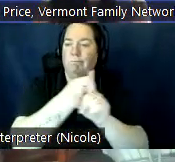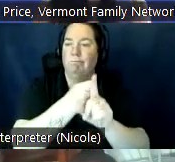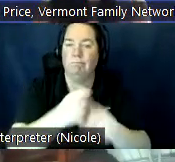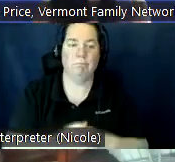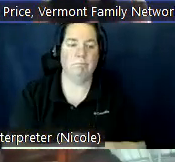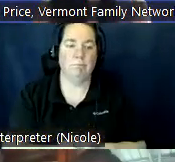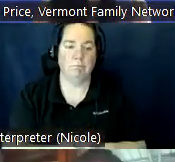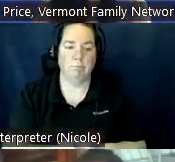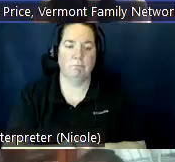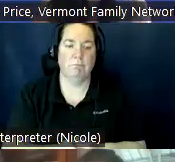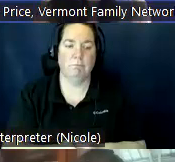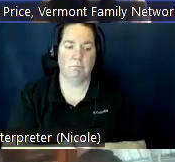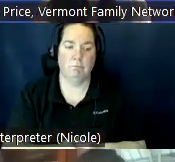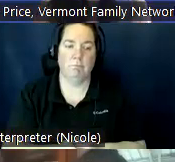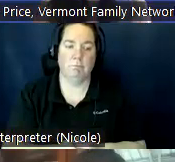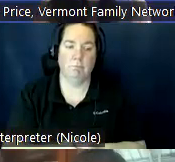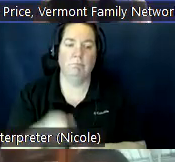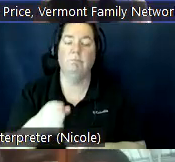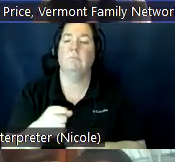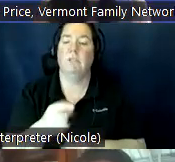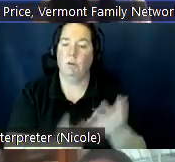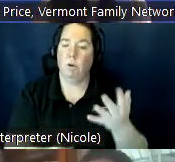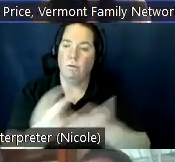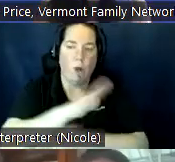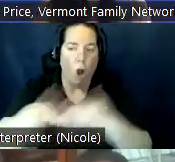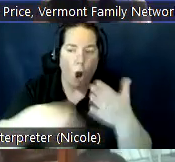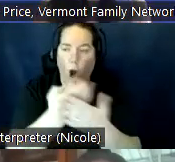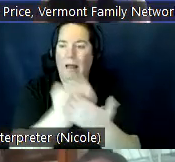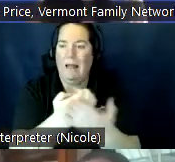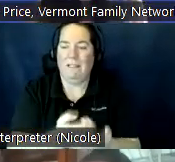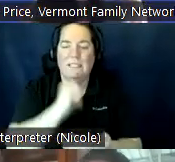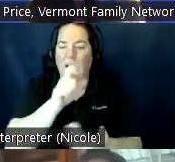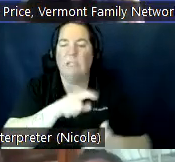is then determined by a review of all available evidence, be it test scores, work samples,